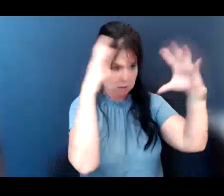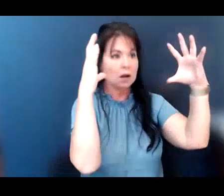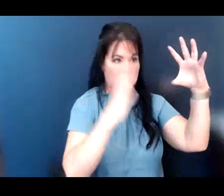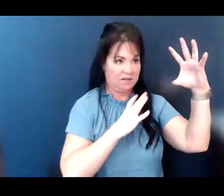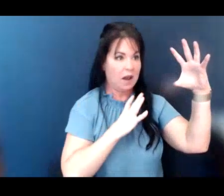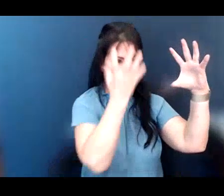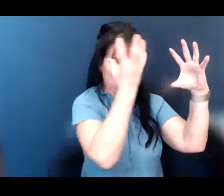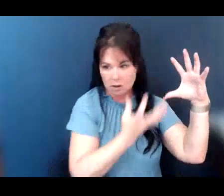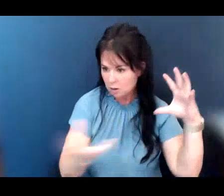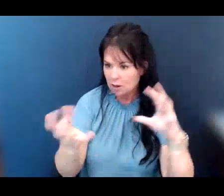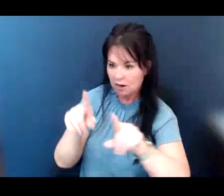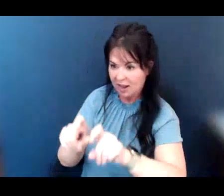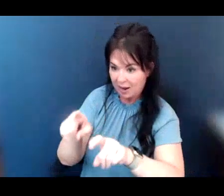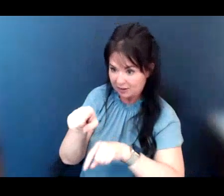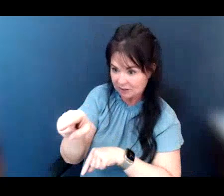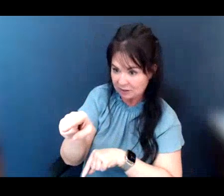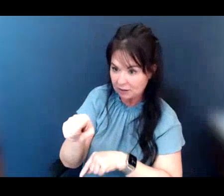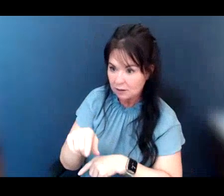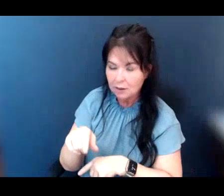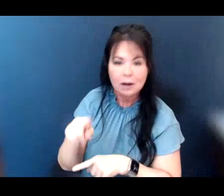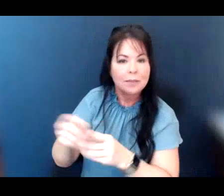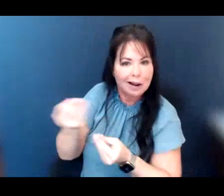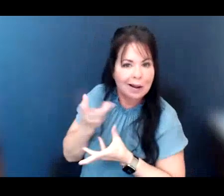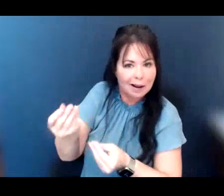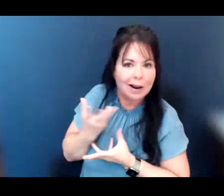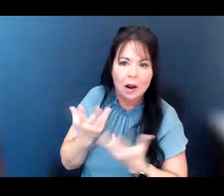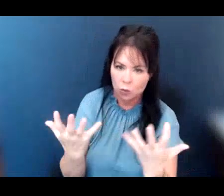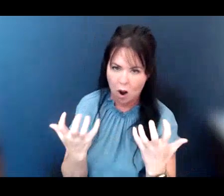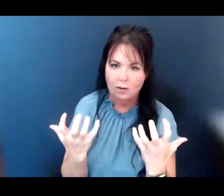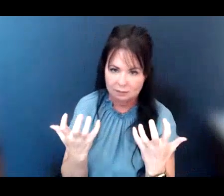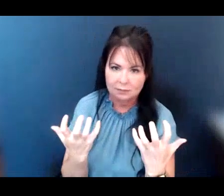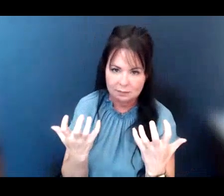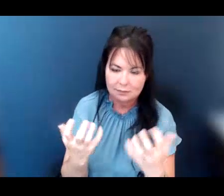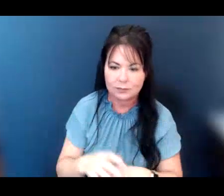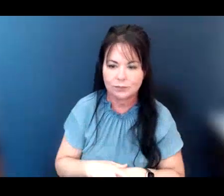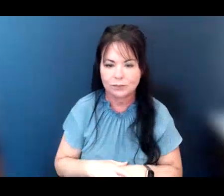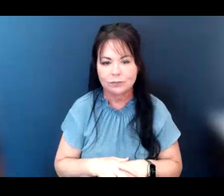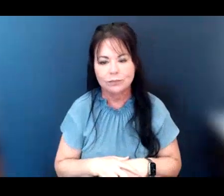what you need. This is Jess. Thank you so much for that, Kelly.